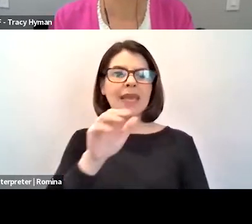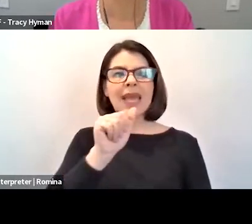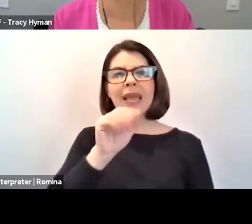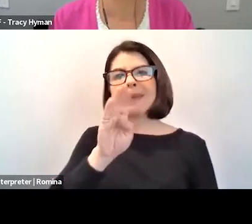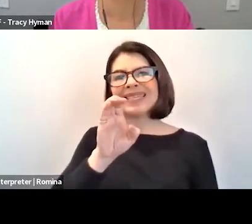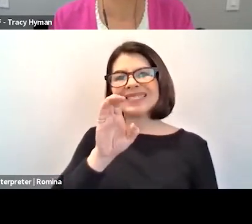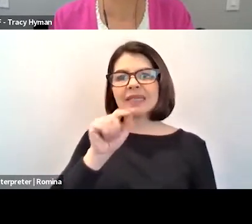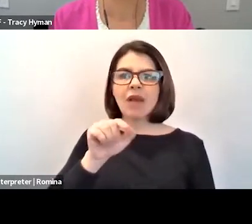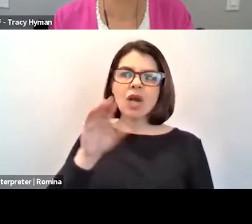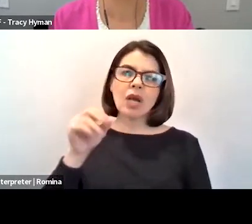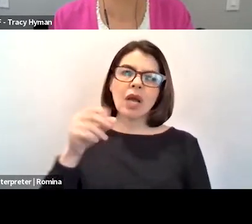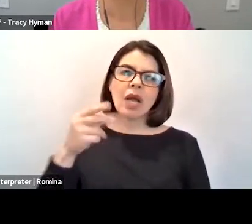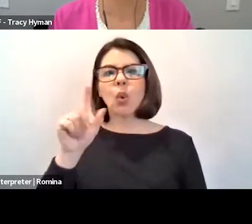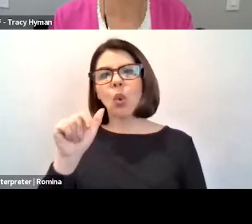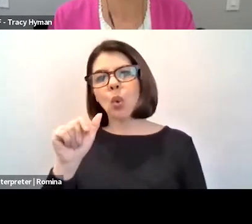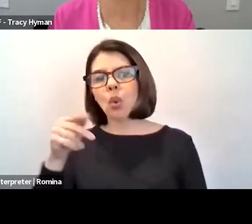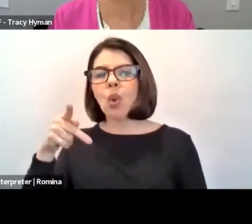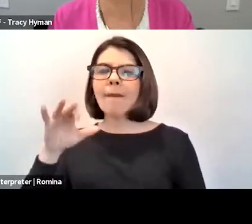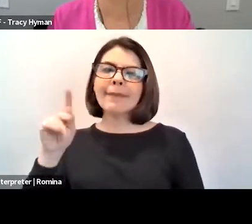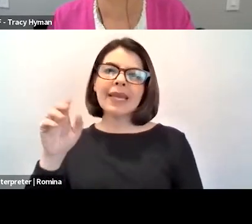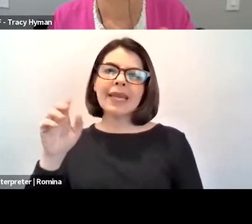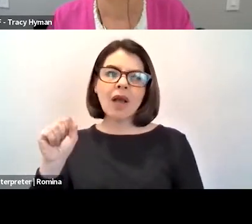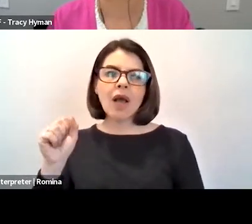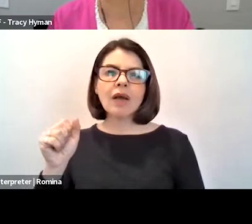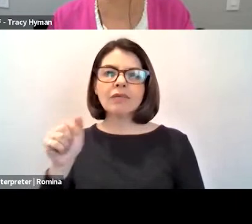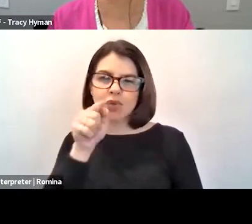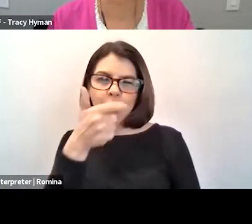Hulu, Peacock, where you're watching your shows now.